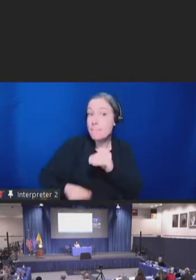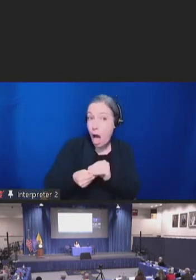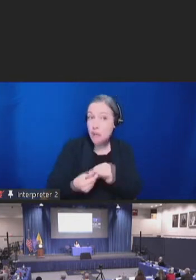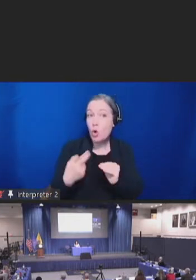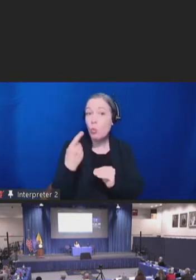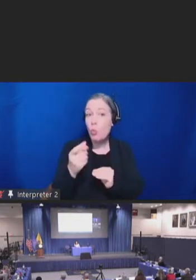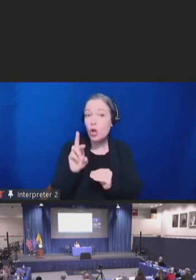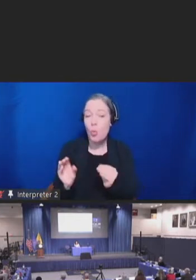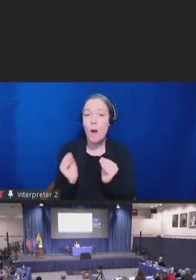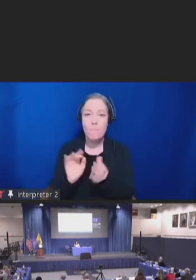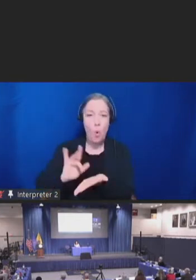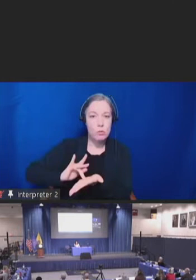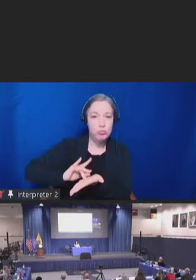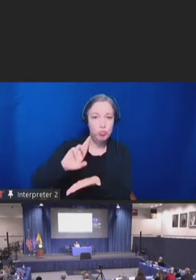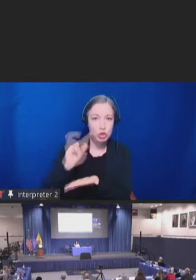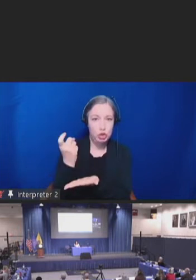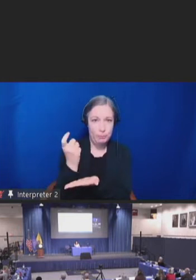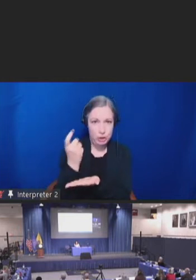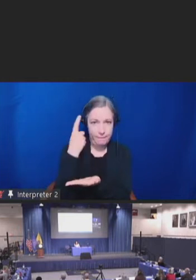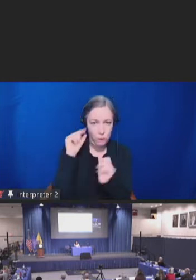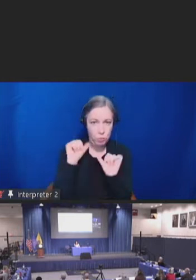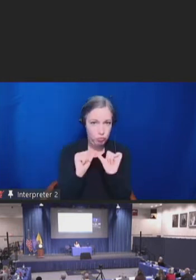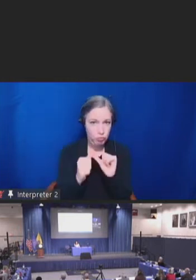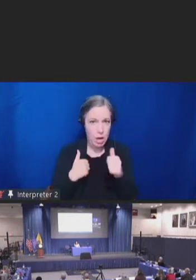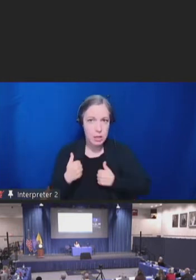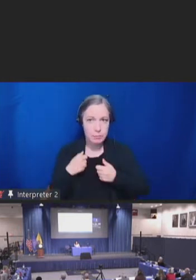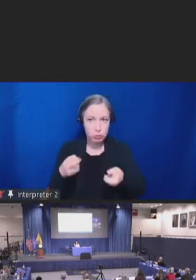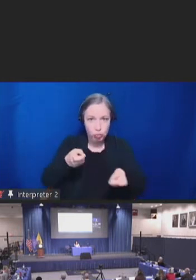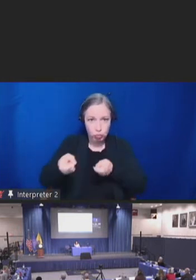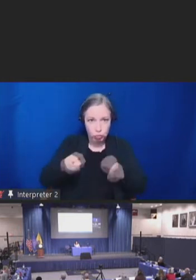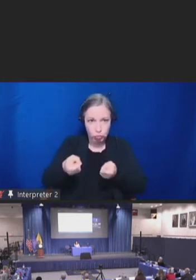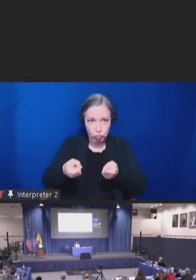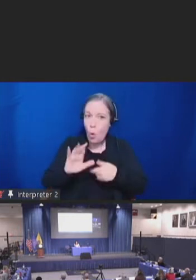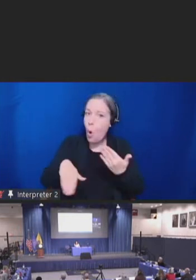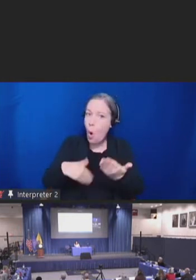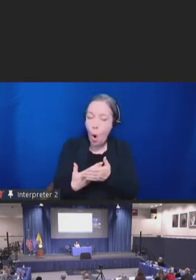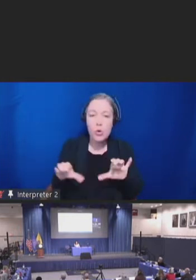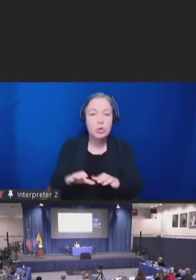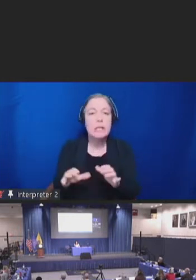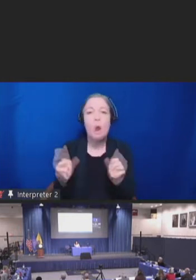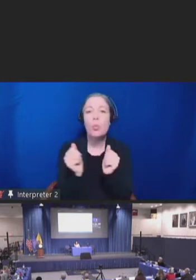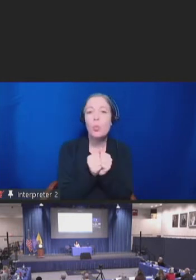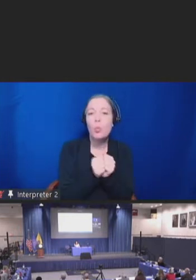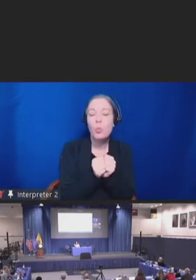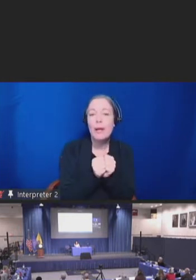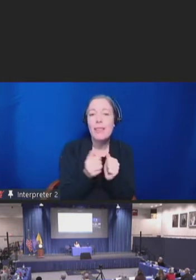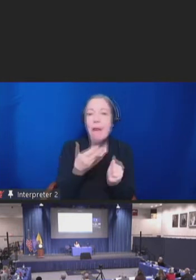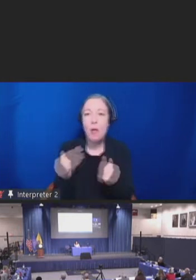And then all these analyses were done separately for children with or without eczema because eczema is also an allergic condition.